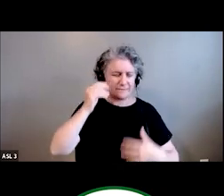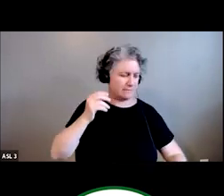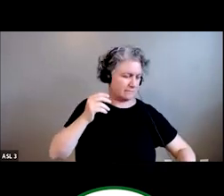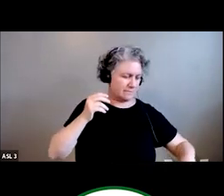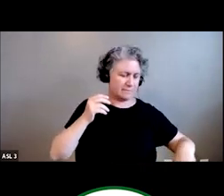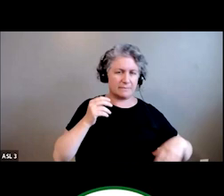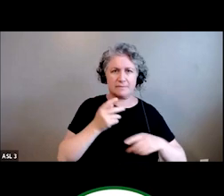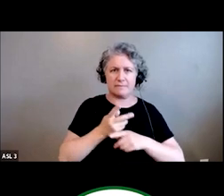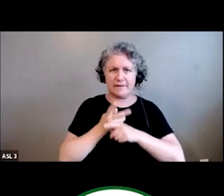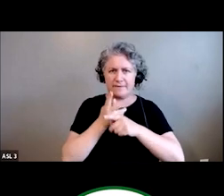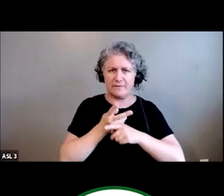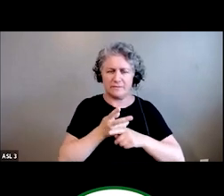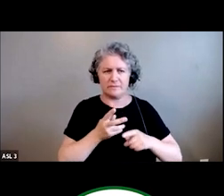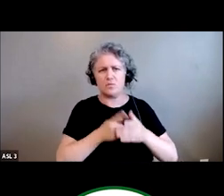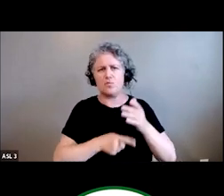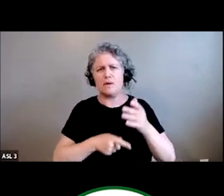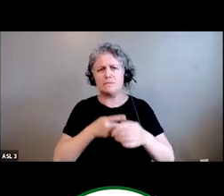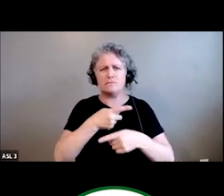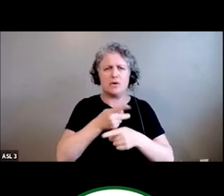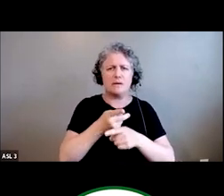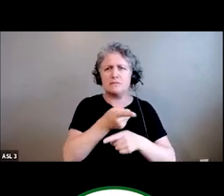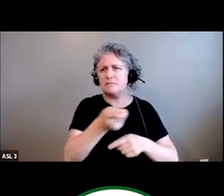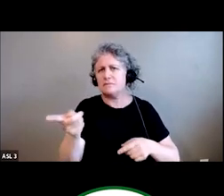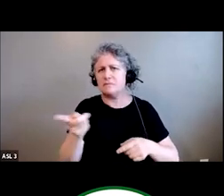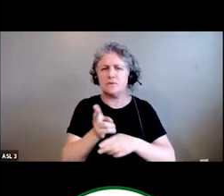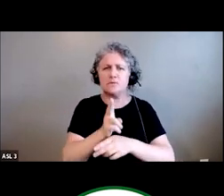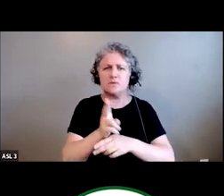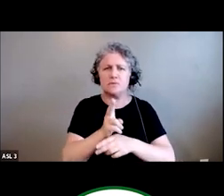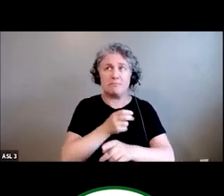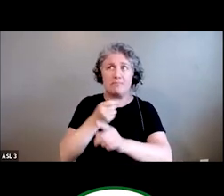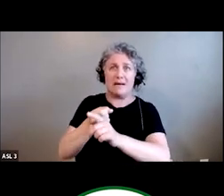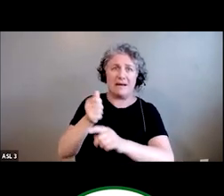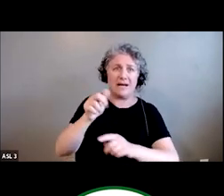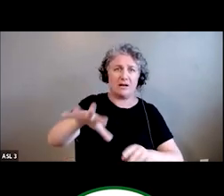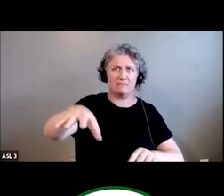We just talked about with the wildfires. And how those things don't have, don't have borders,